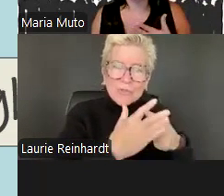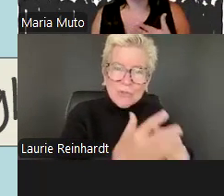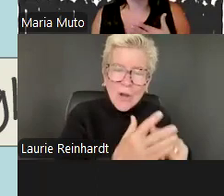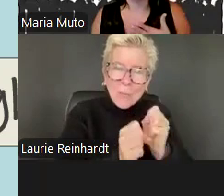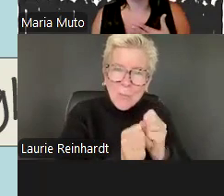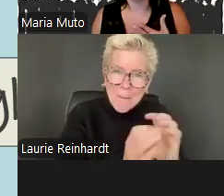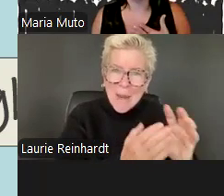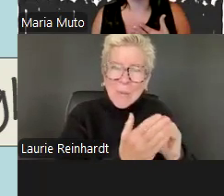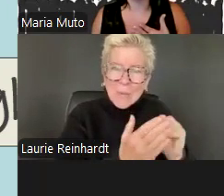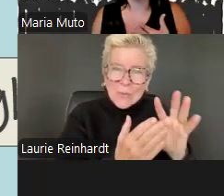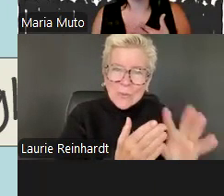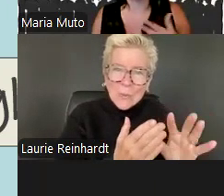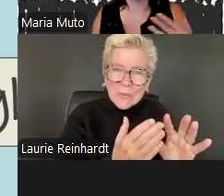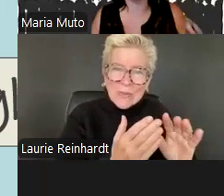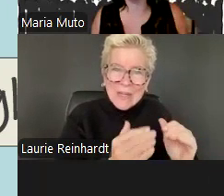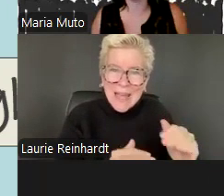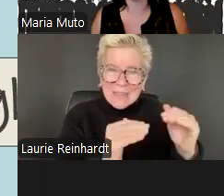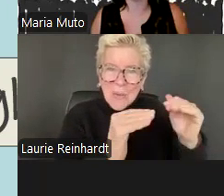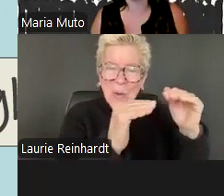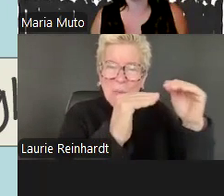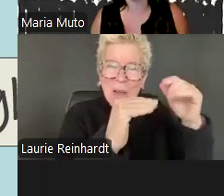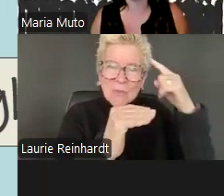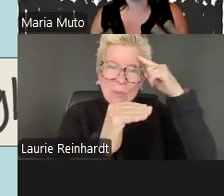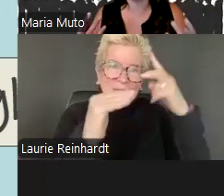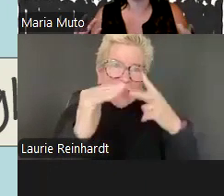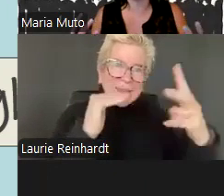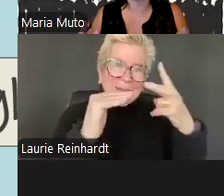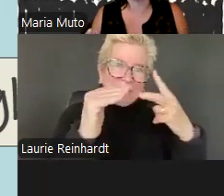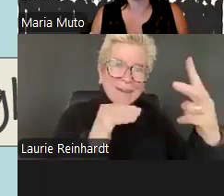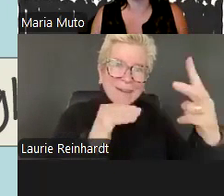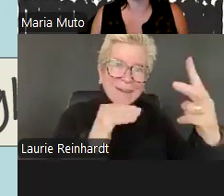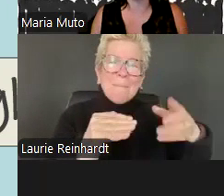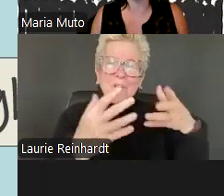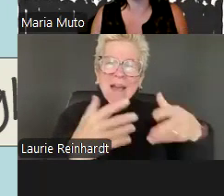steps afterwards, because all of it comes together in high school,